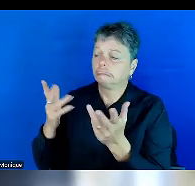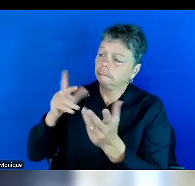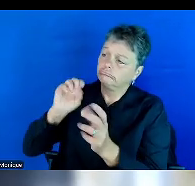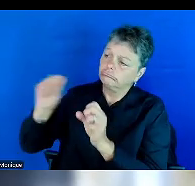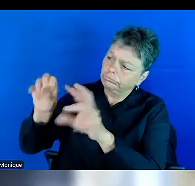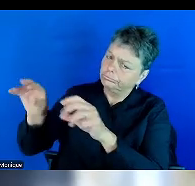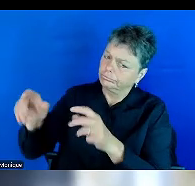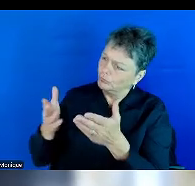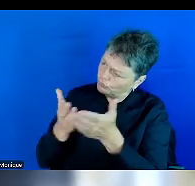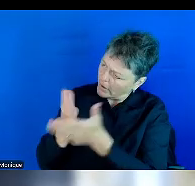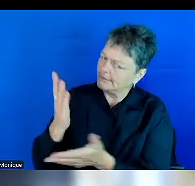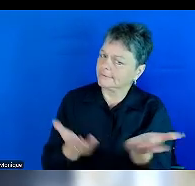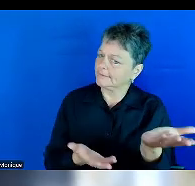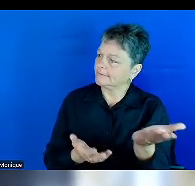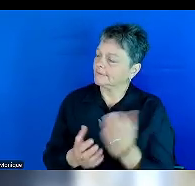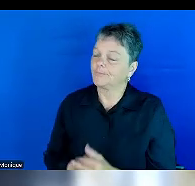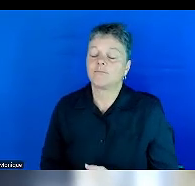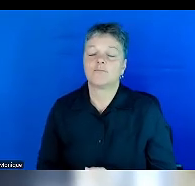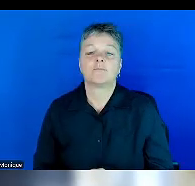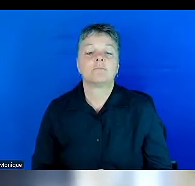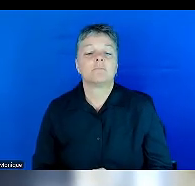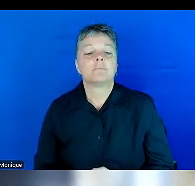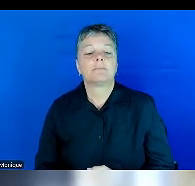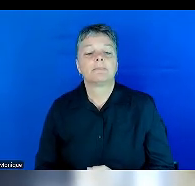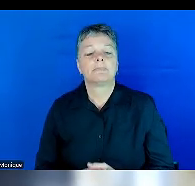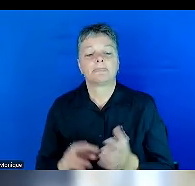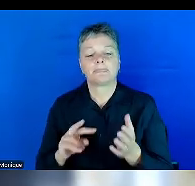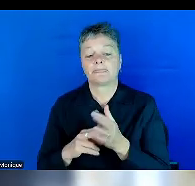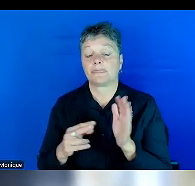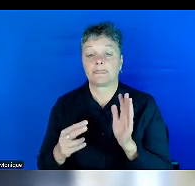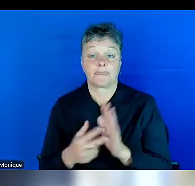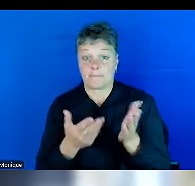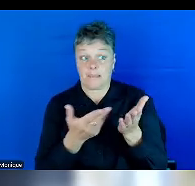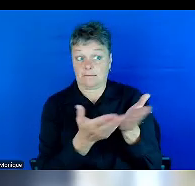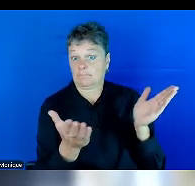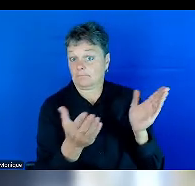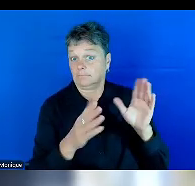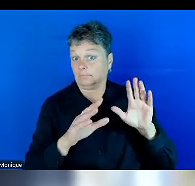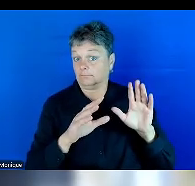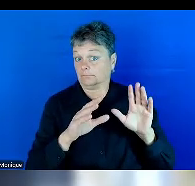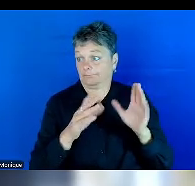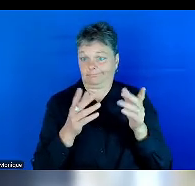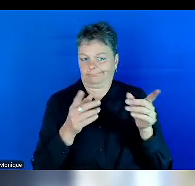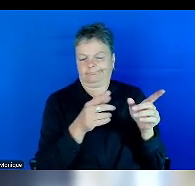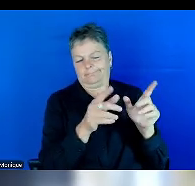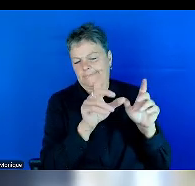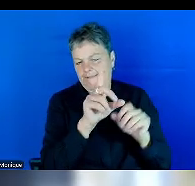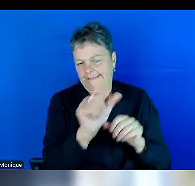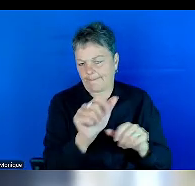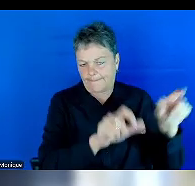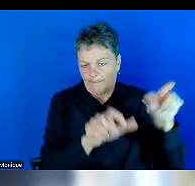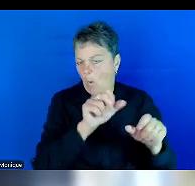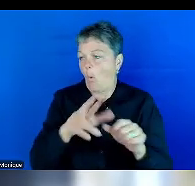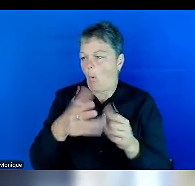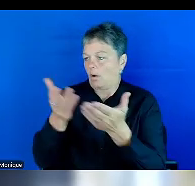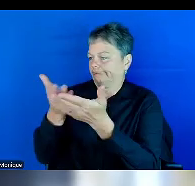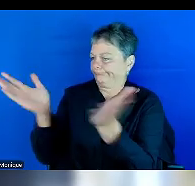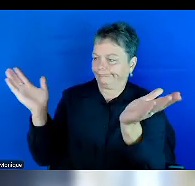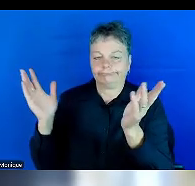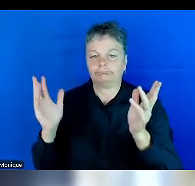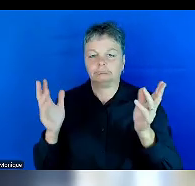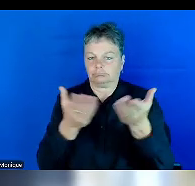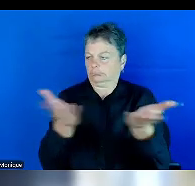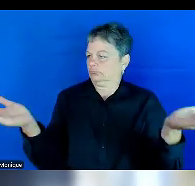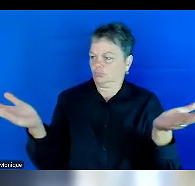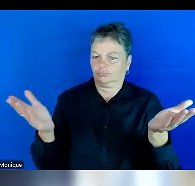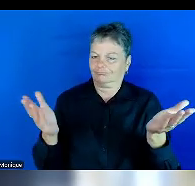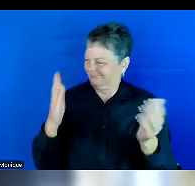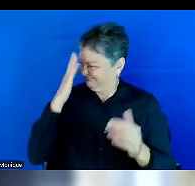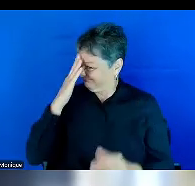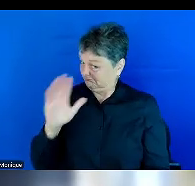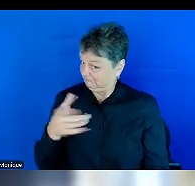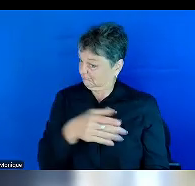um informing persons with disabilities and members of the public of of their rights. um and uh in in